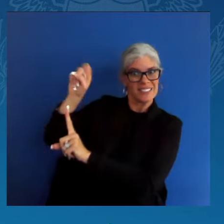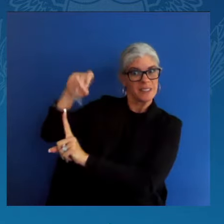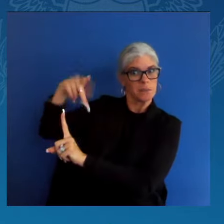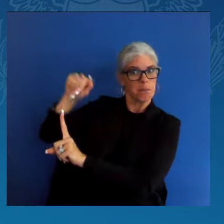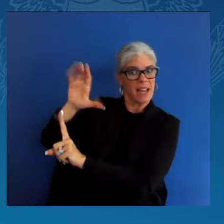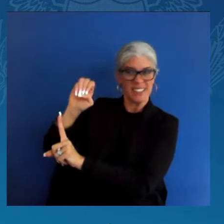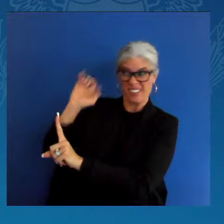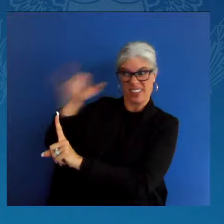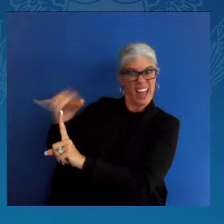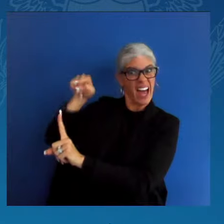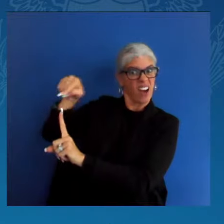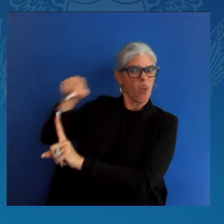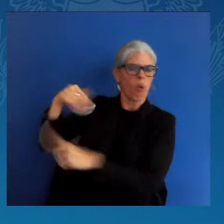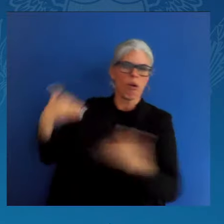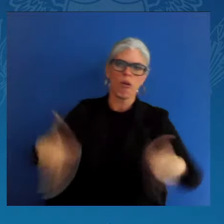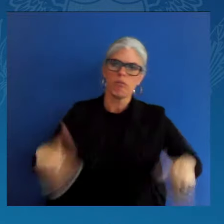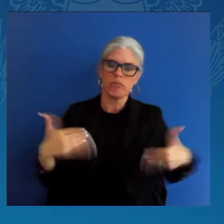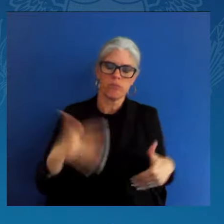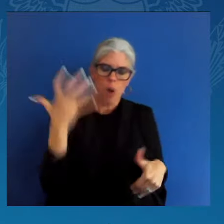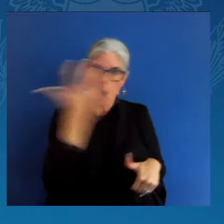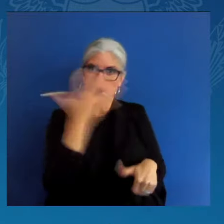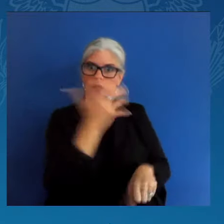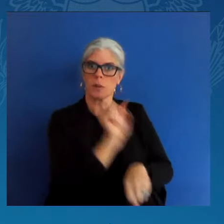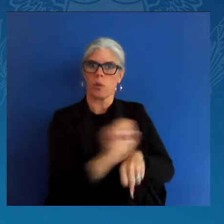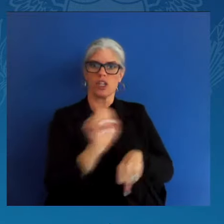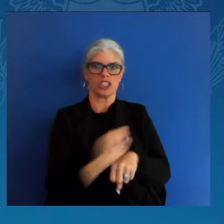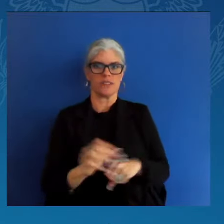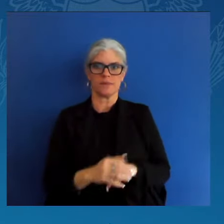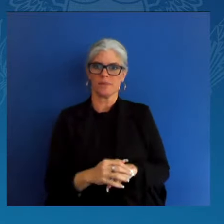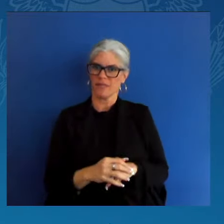initiative in space policy. And I had the opportunity to talk